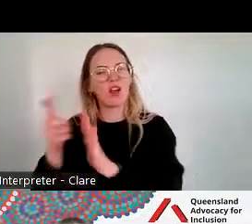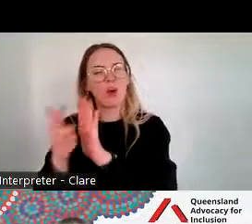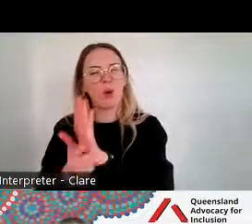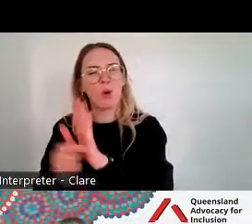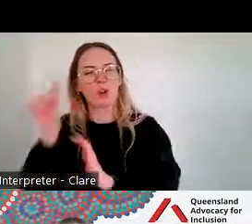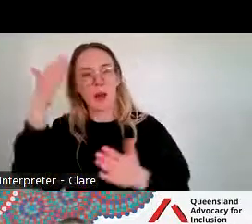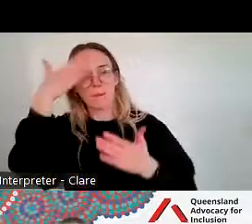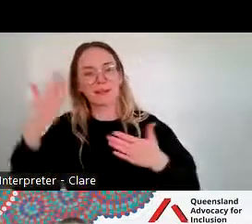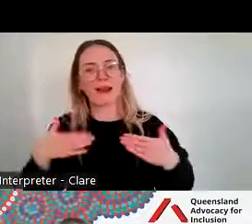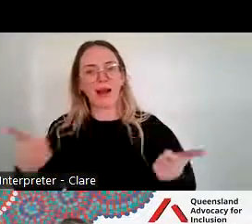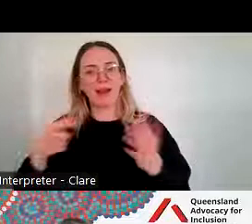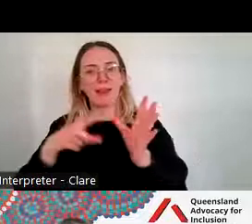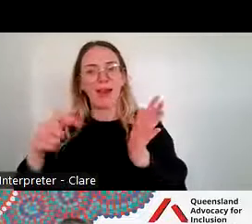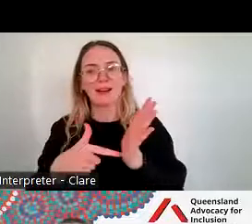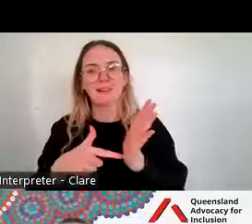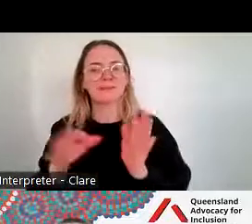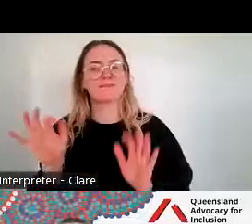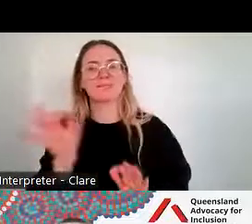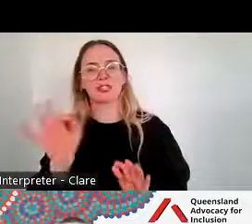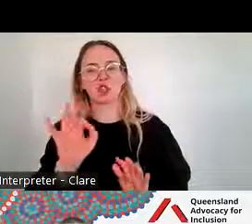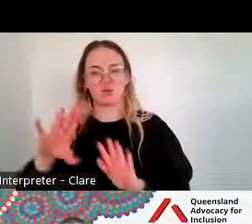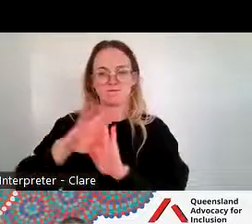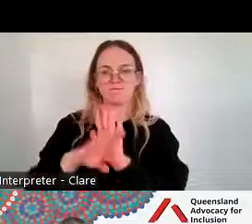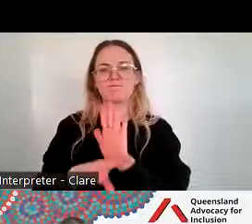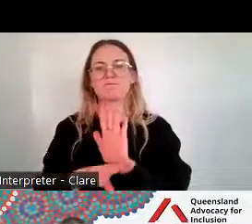there is no provision within it that allows for fluctuating capacity.